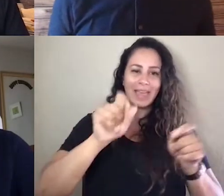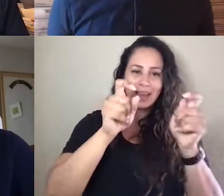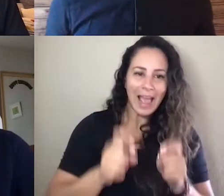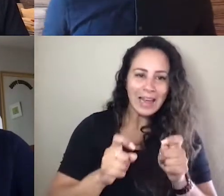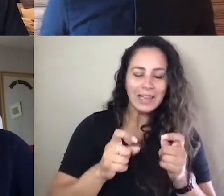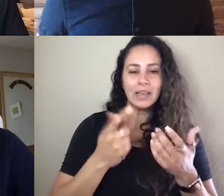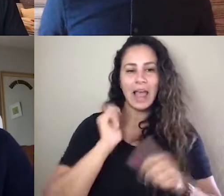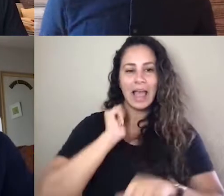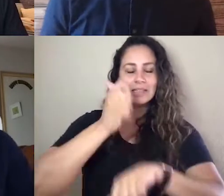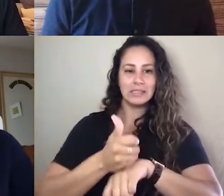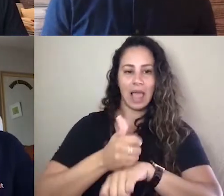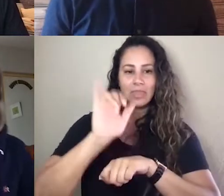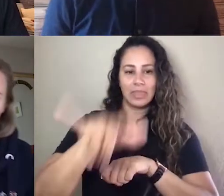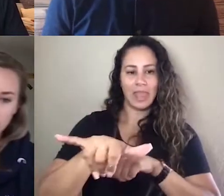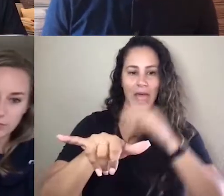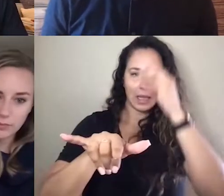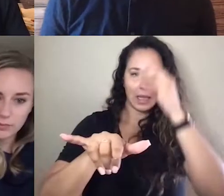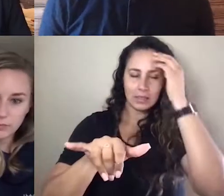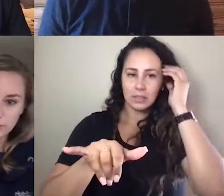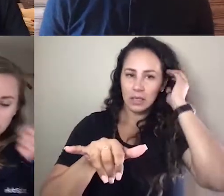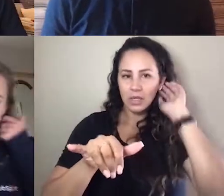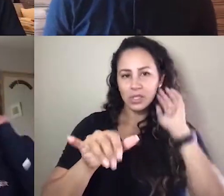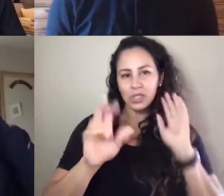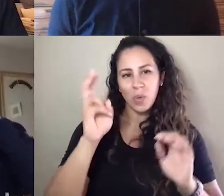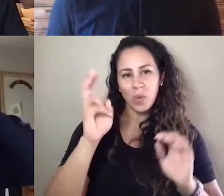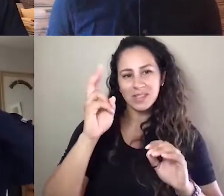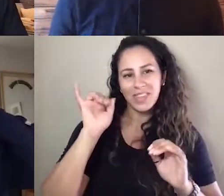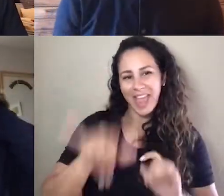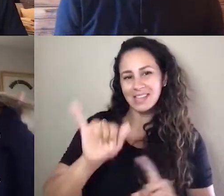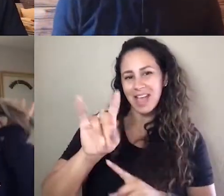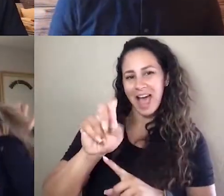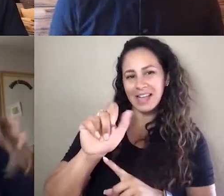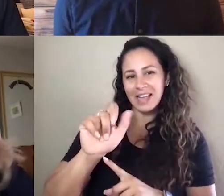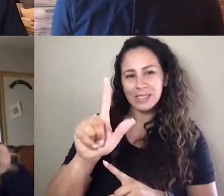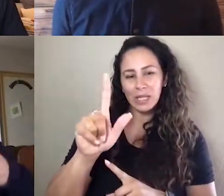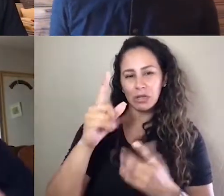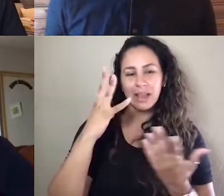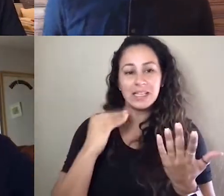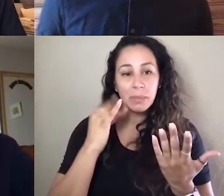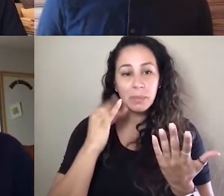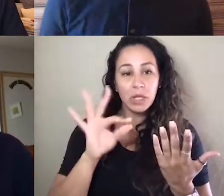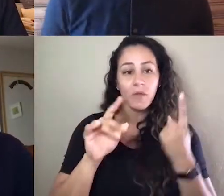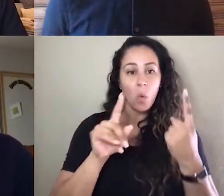THAT'S THE IDEAL EXPERIENCE IF YOU WORK ONE TO ONE THEME.